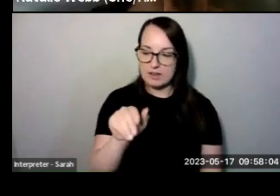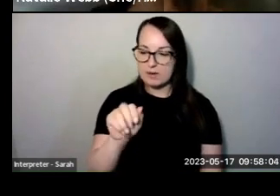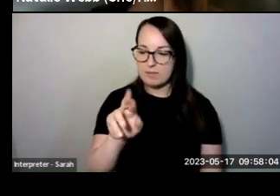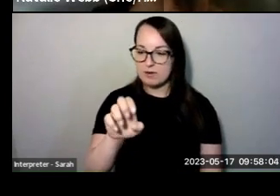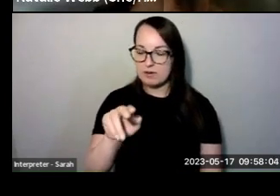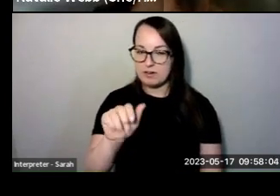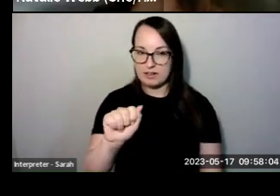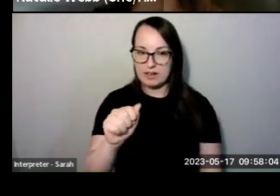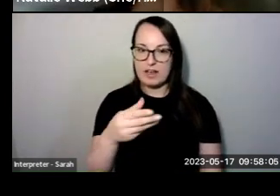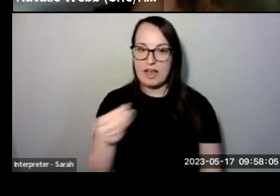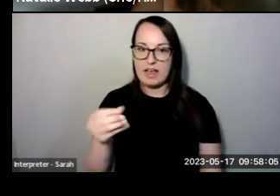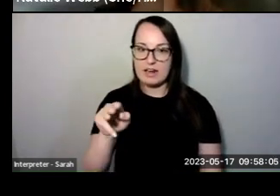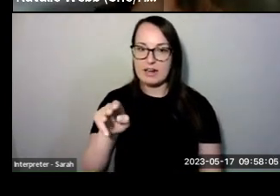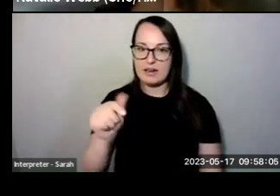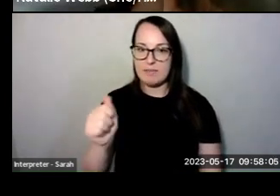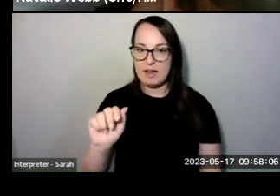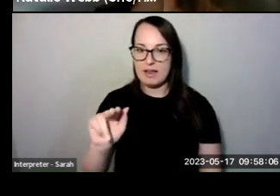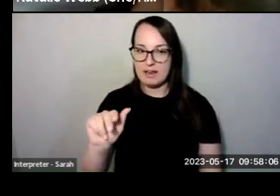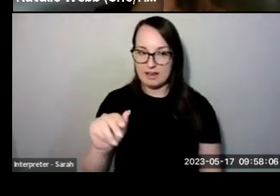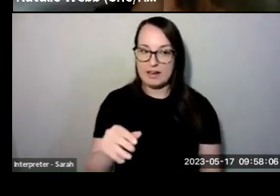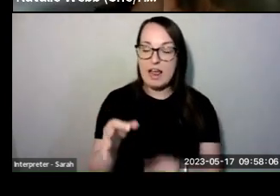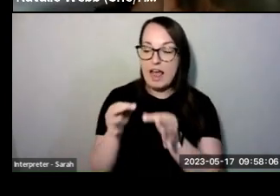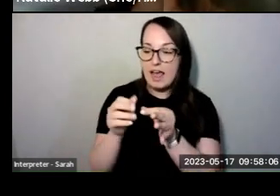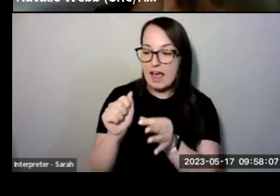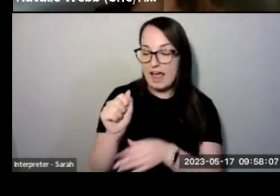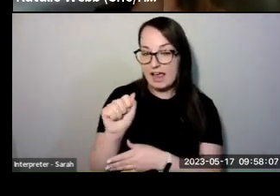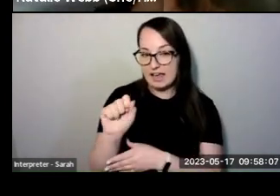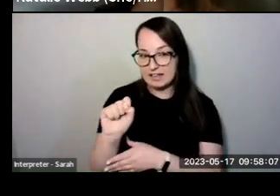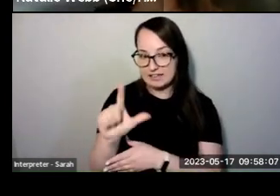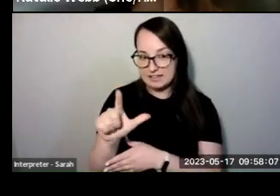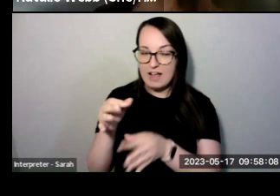Special thanks to today's speakers,